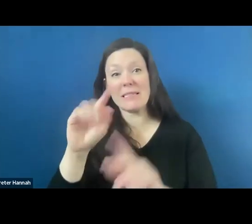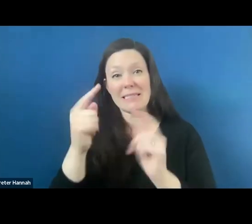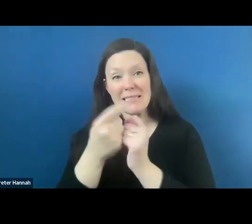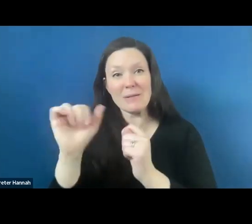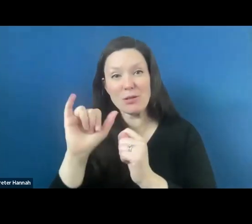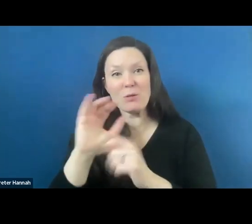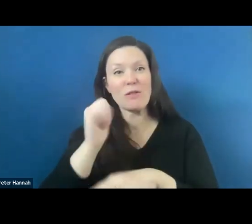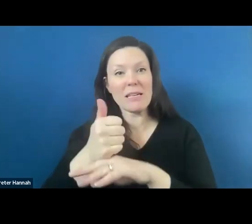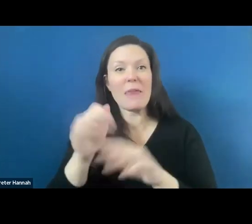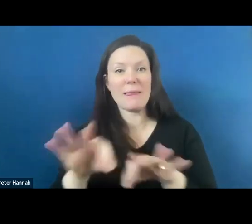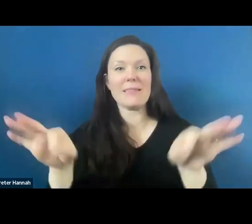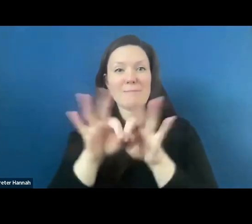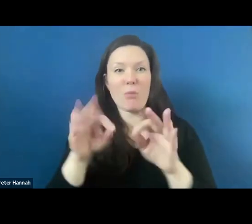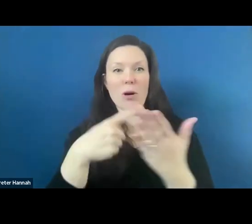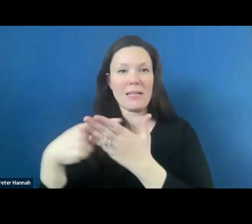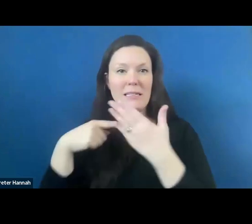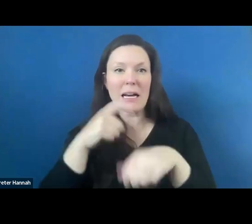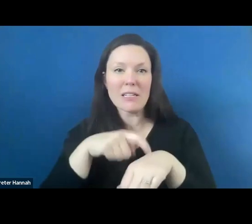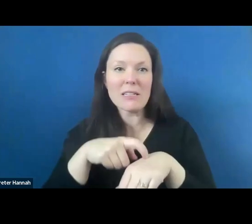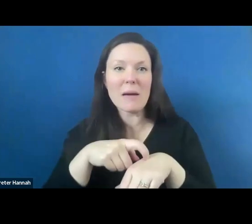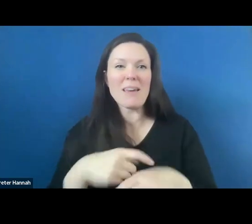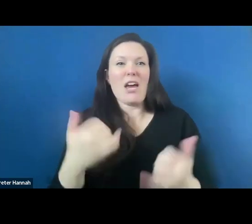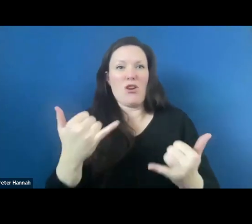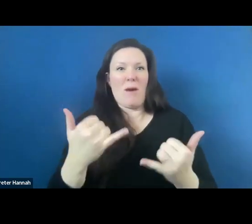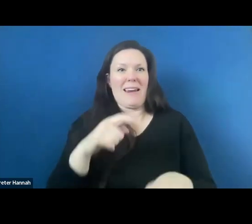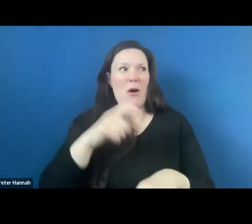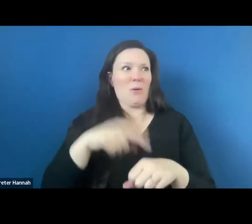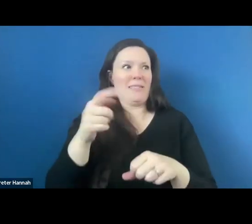is coming at a critical moment for the climate justice movement